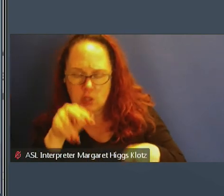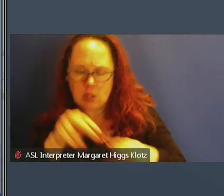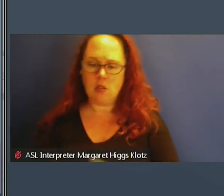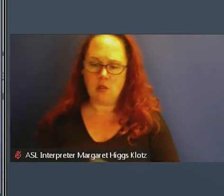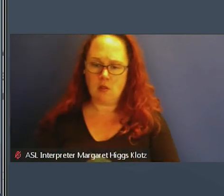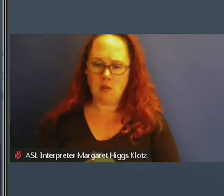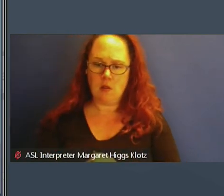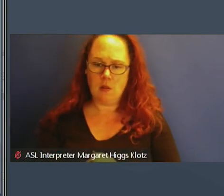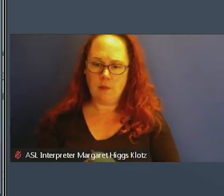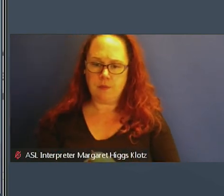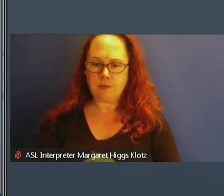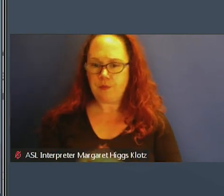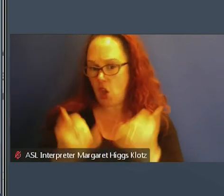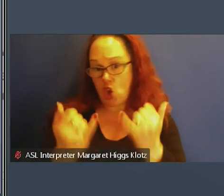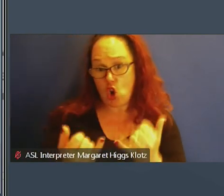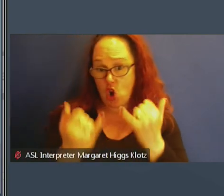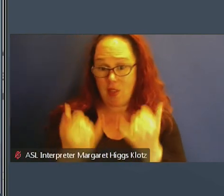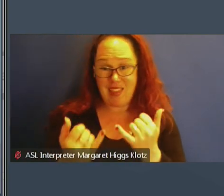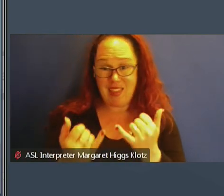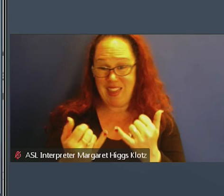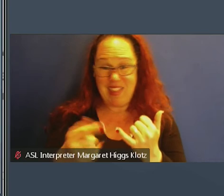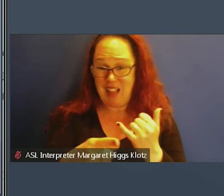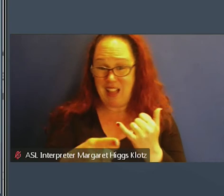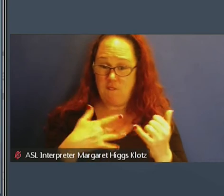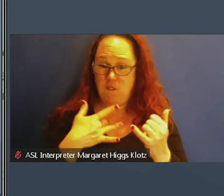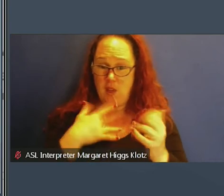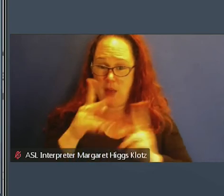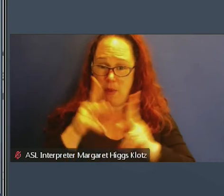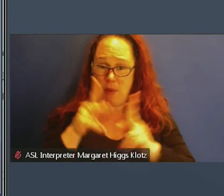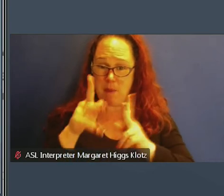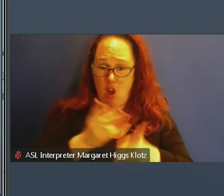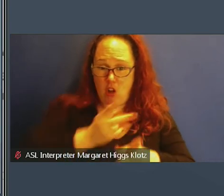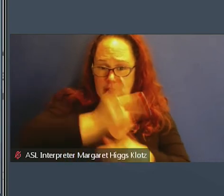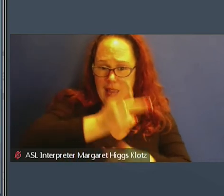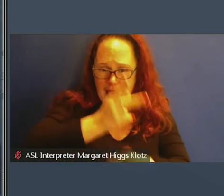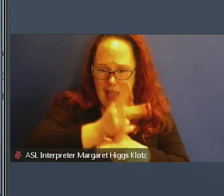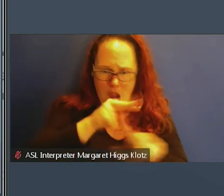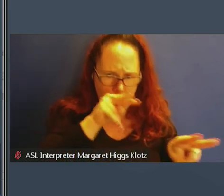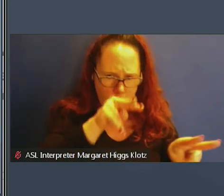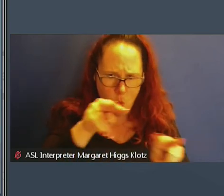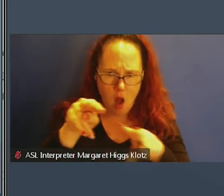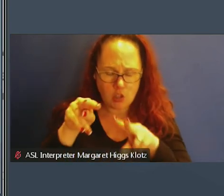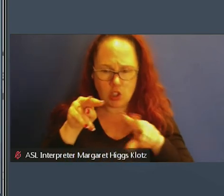but they aren't currently doing so. So I'm not sure, you know how that's going to be in different than now, because they're not watching them down.